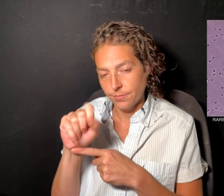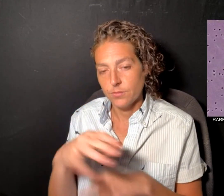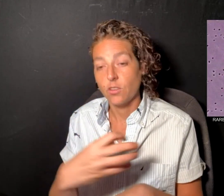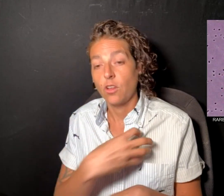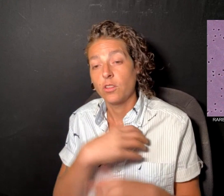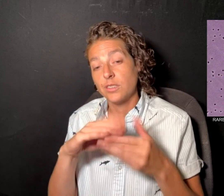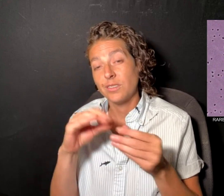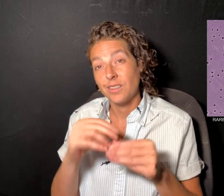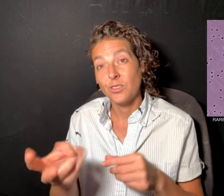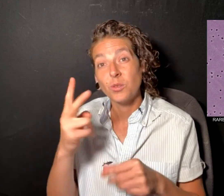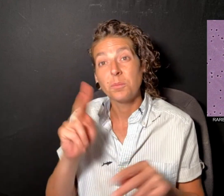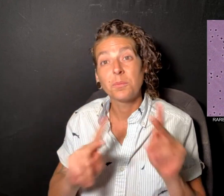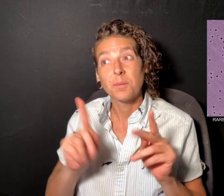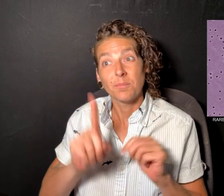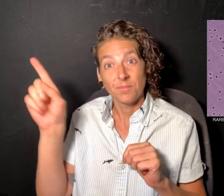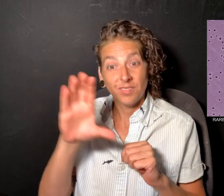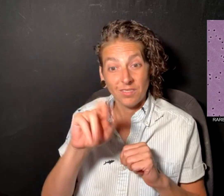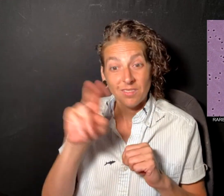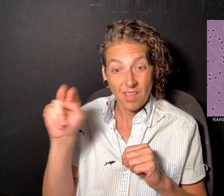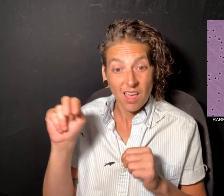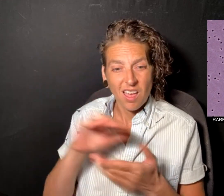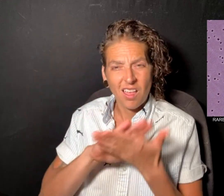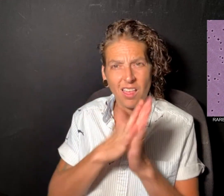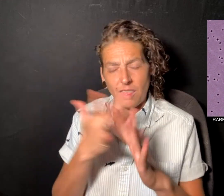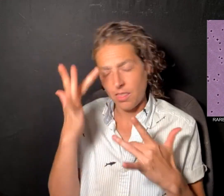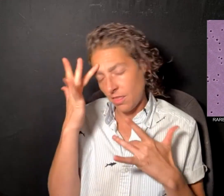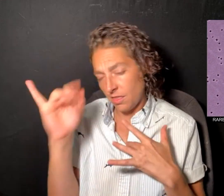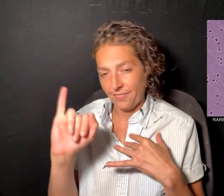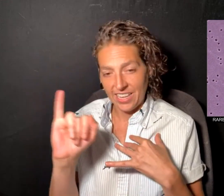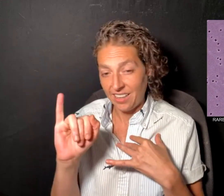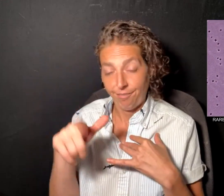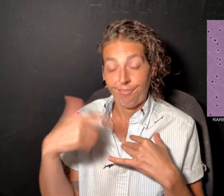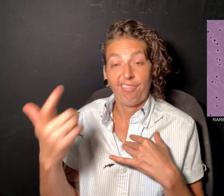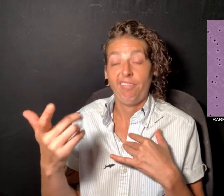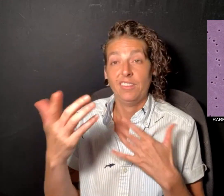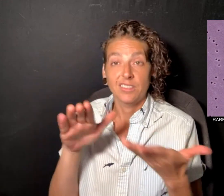Authorities say two people in Connecticut became infected and died